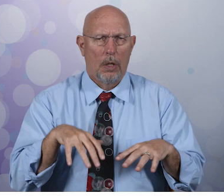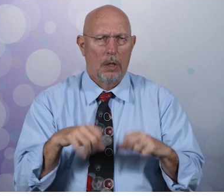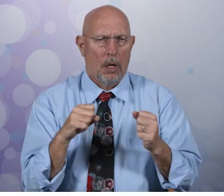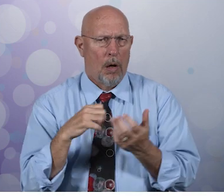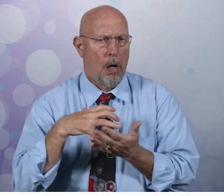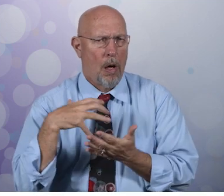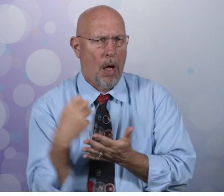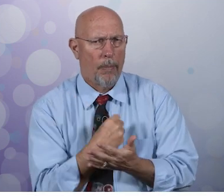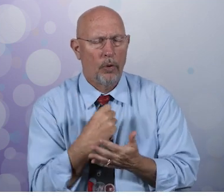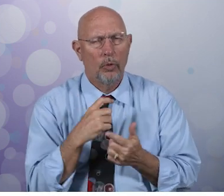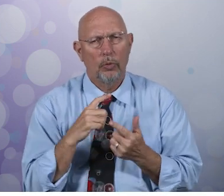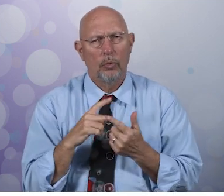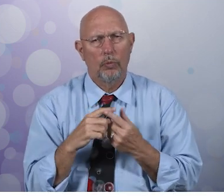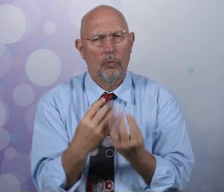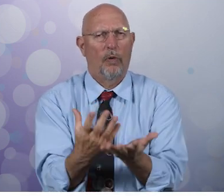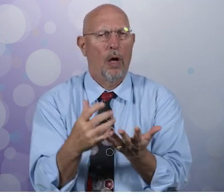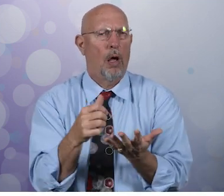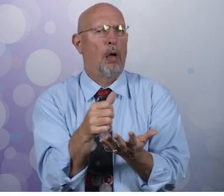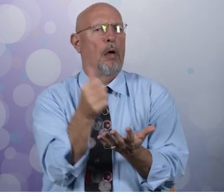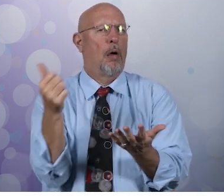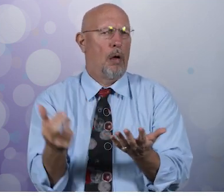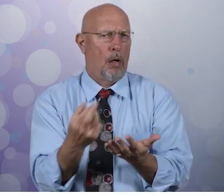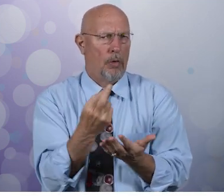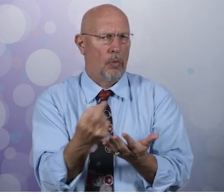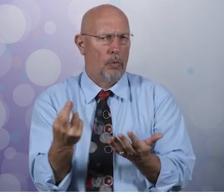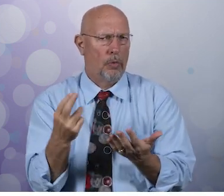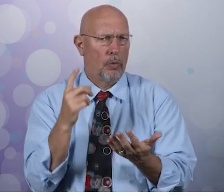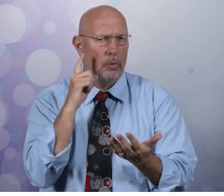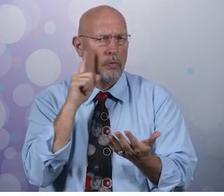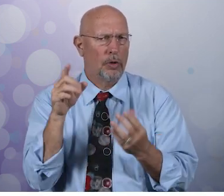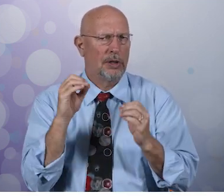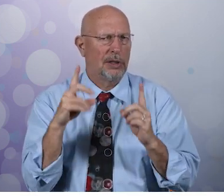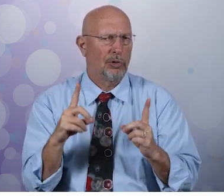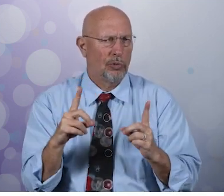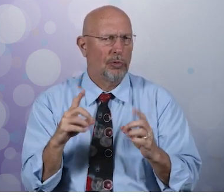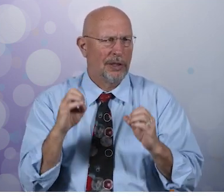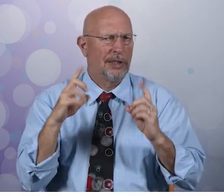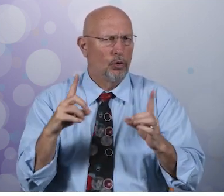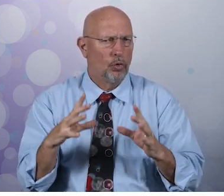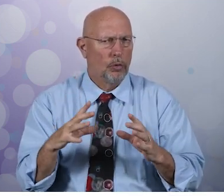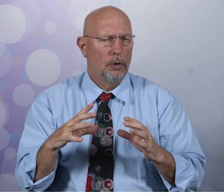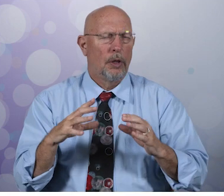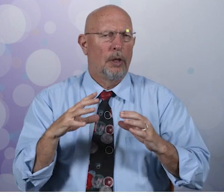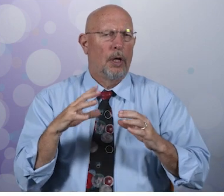to provide another resource for teachers and other IEP team members to utilize.